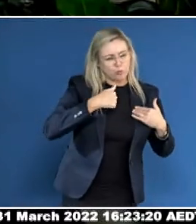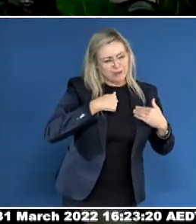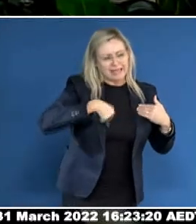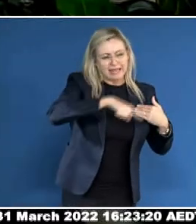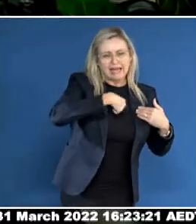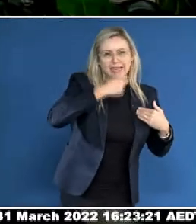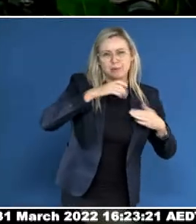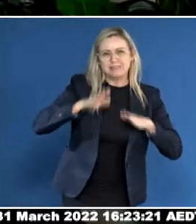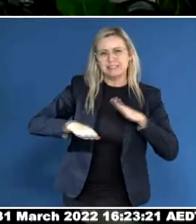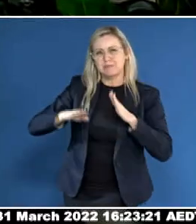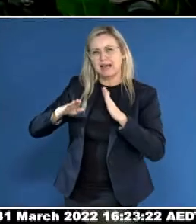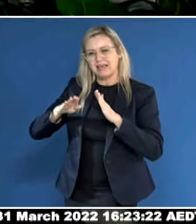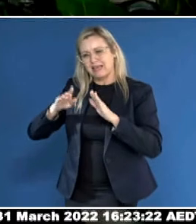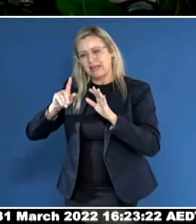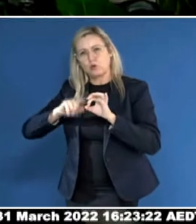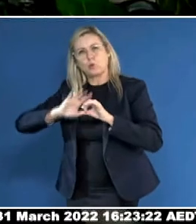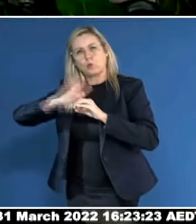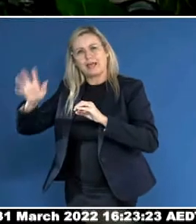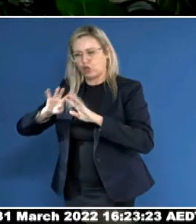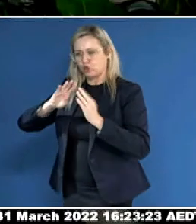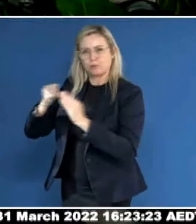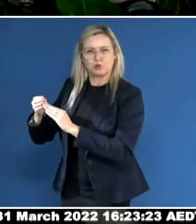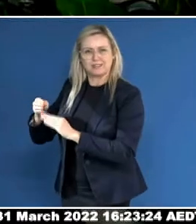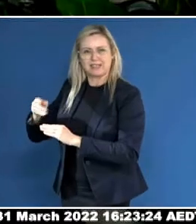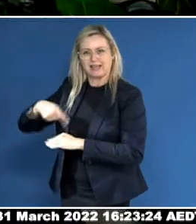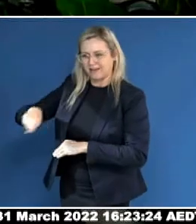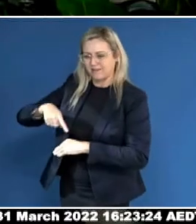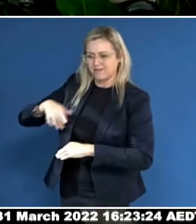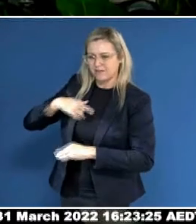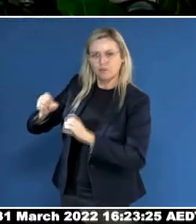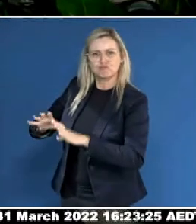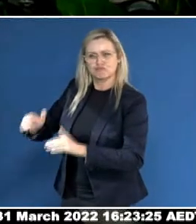where the autistic community is really starting to recognise how important it is